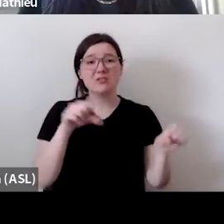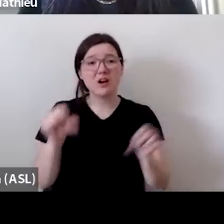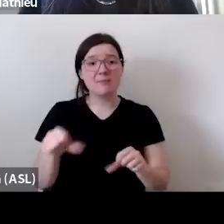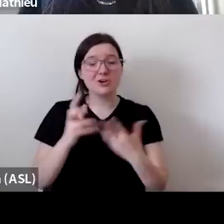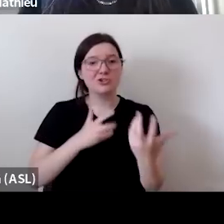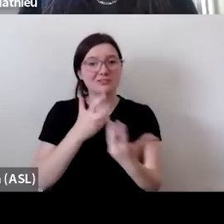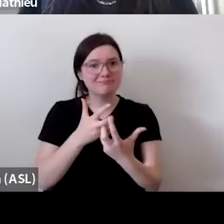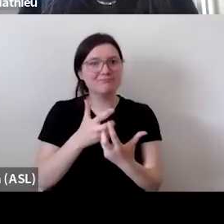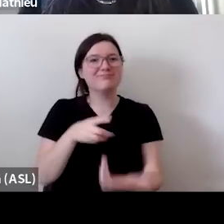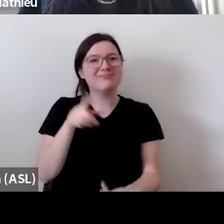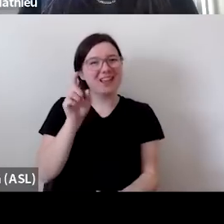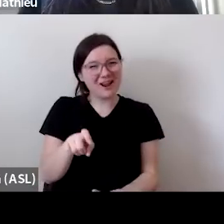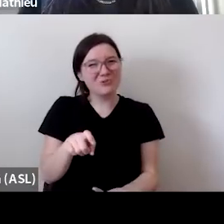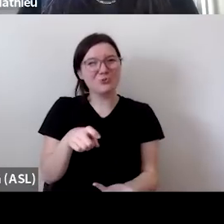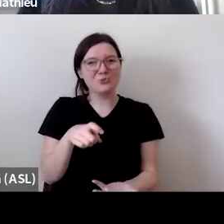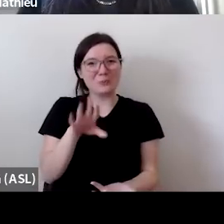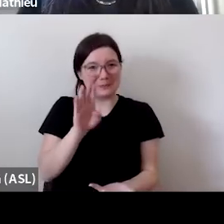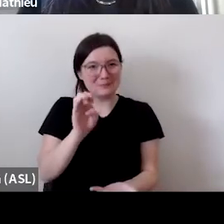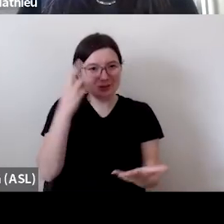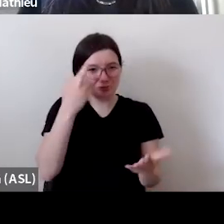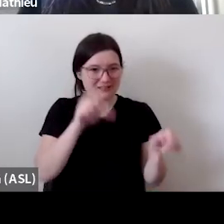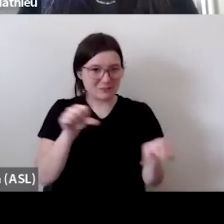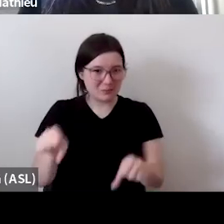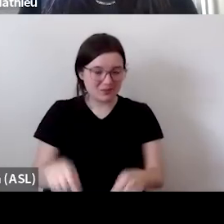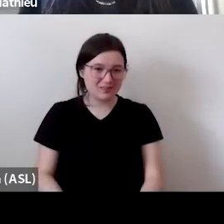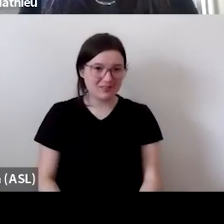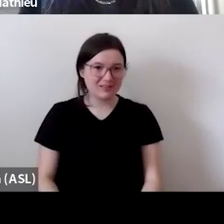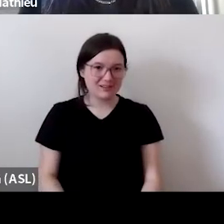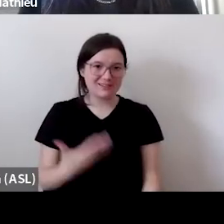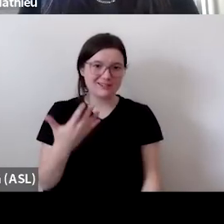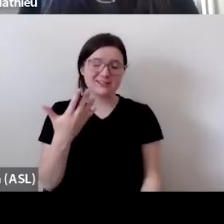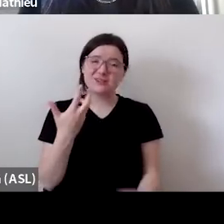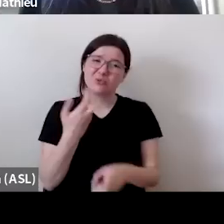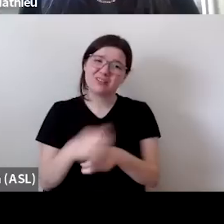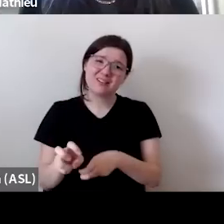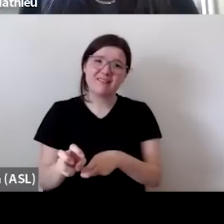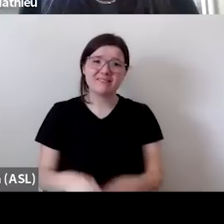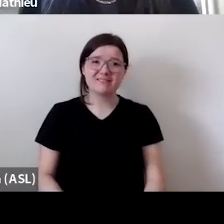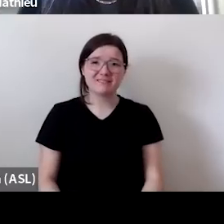So what's tough about that is because they're in a lease, because they have this disorder,